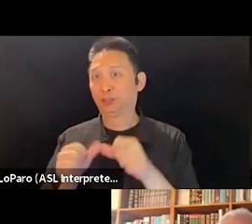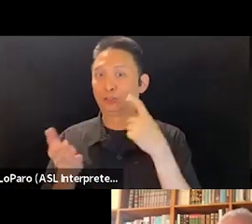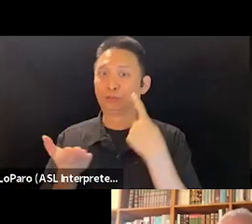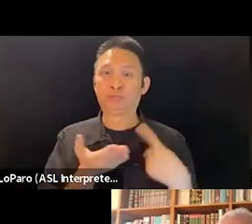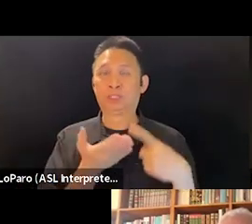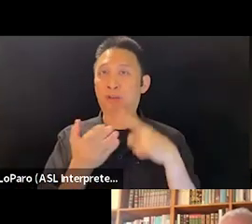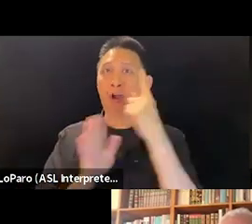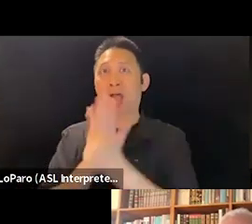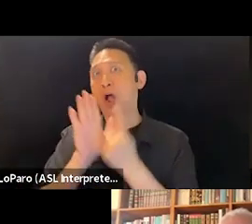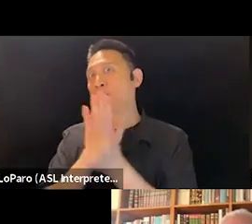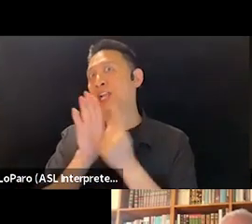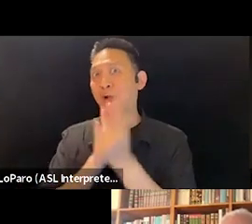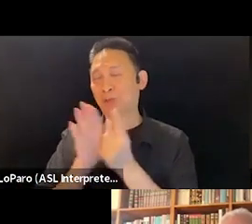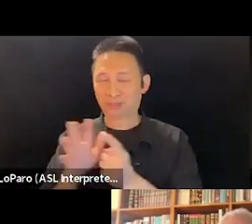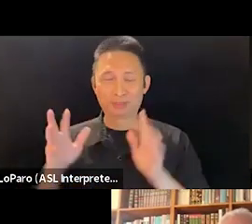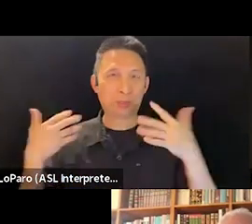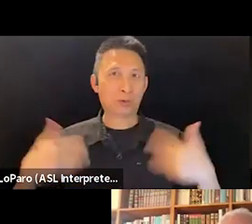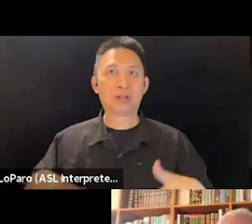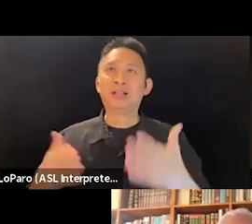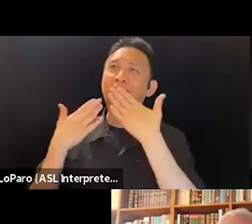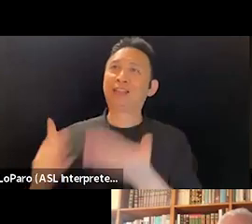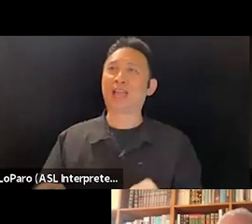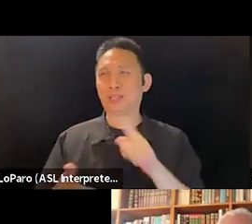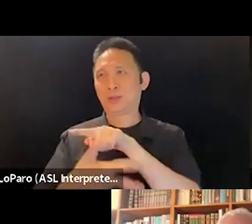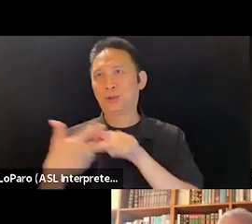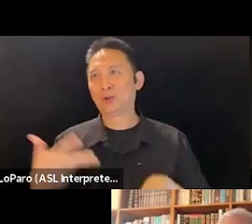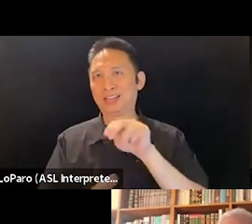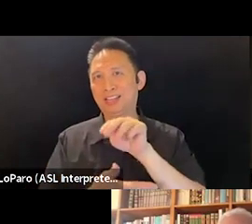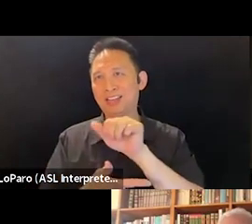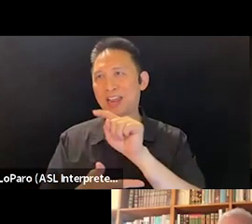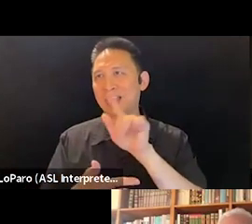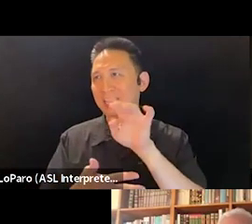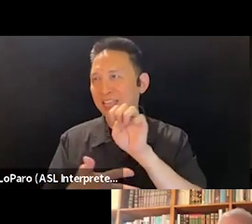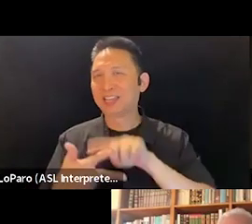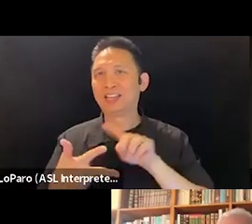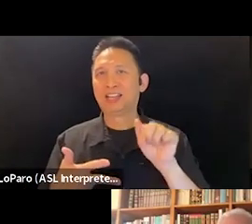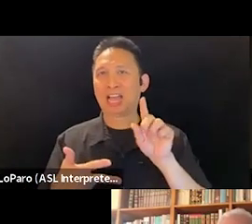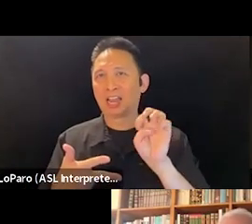But I'd like to thank you Natalie, Adel and Alex for joining me in this panel.